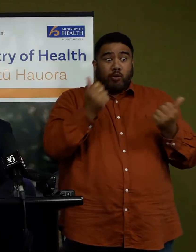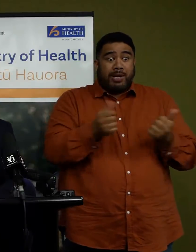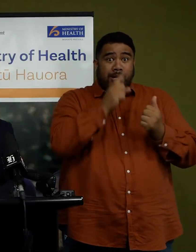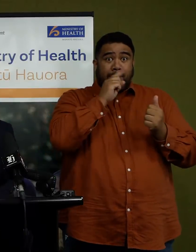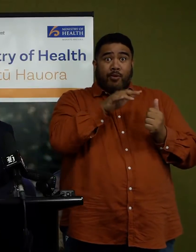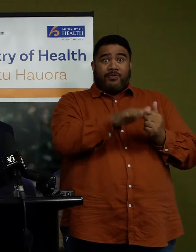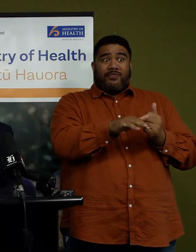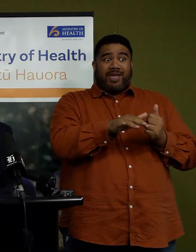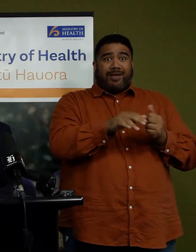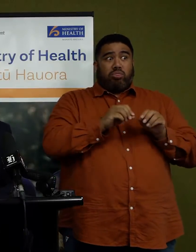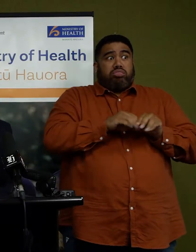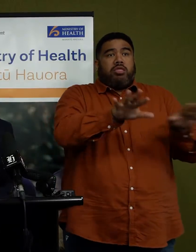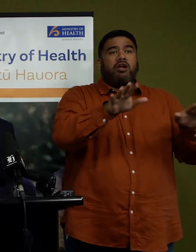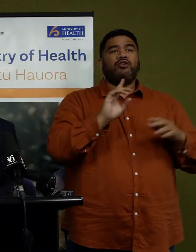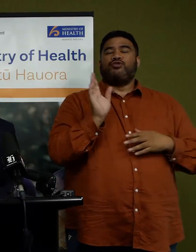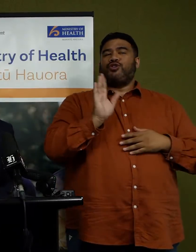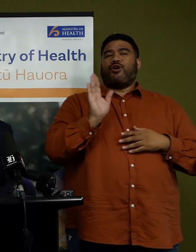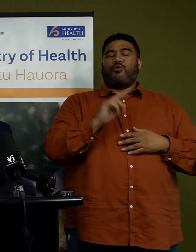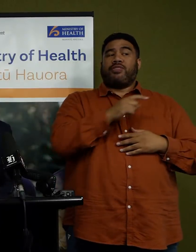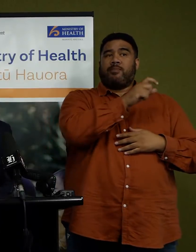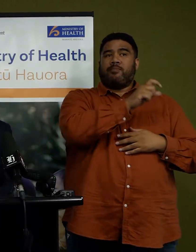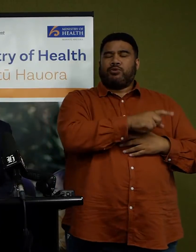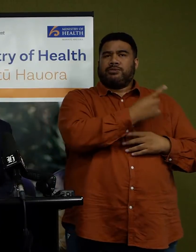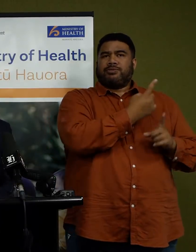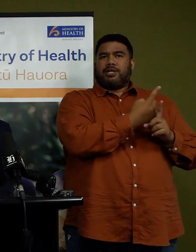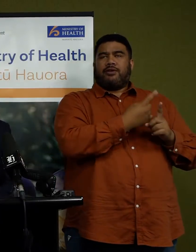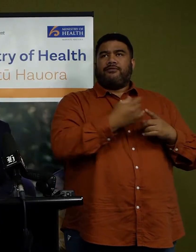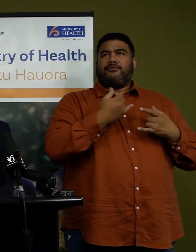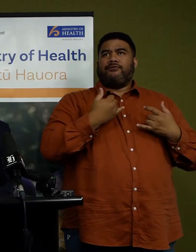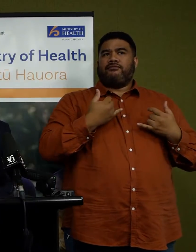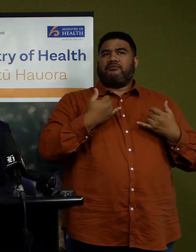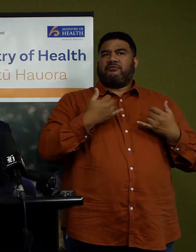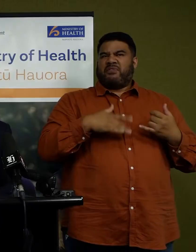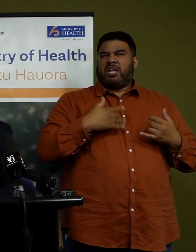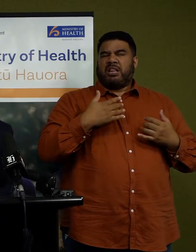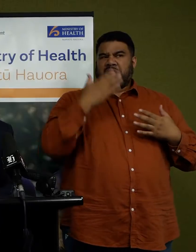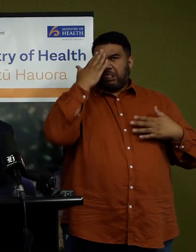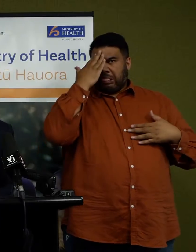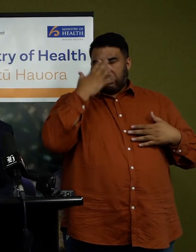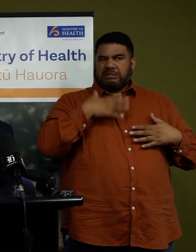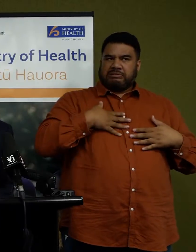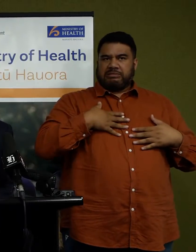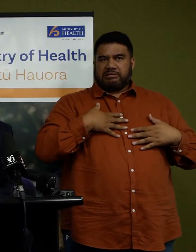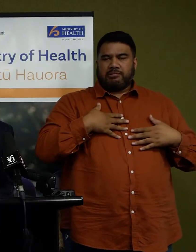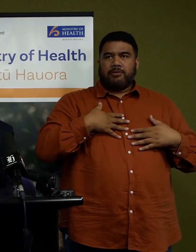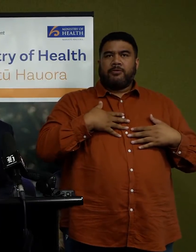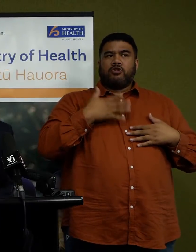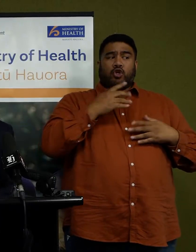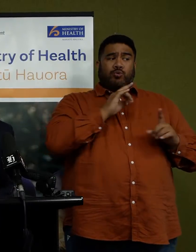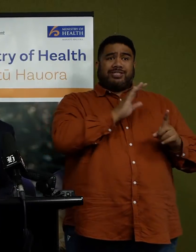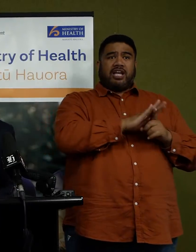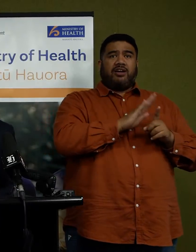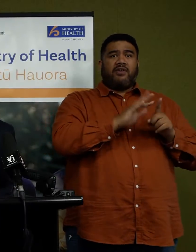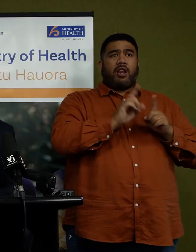And as I say, the person's been feeling unwell. And so they haven't been doing much outdoor activity